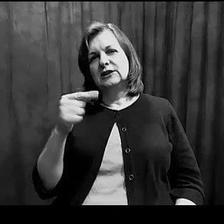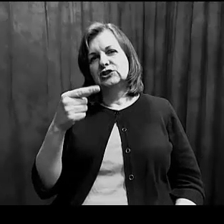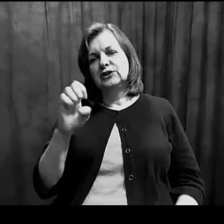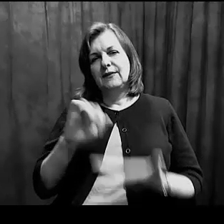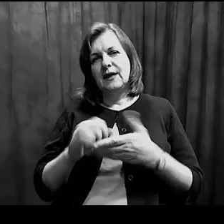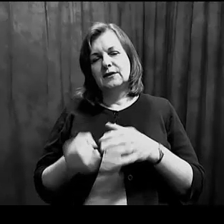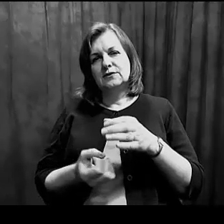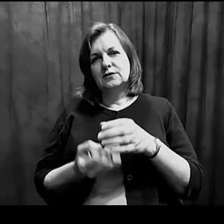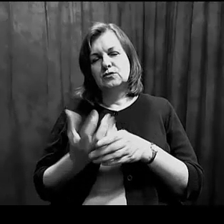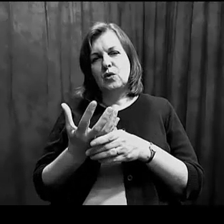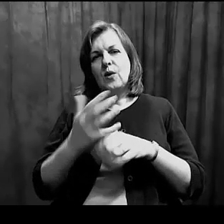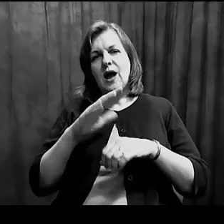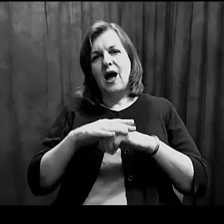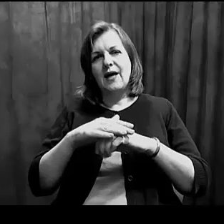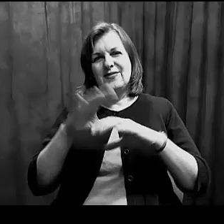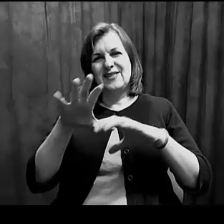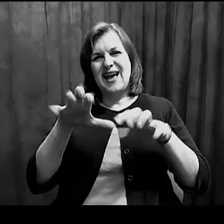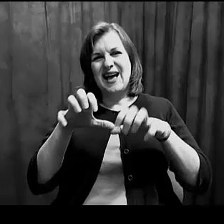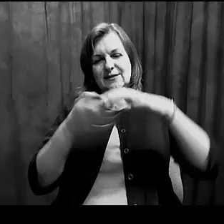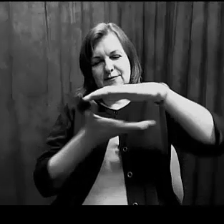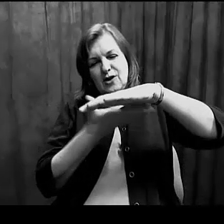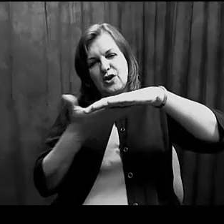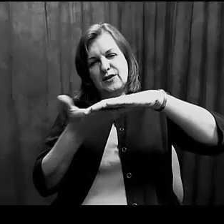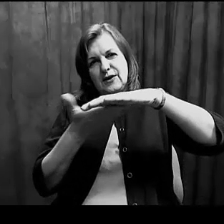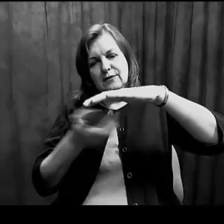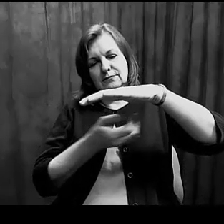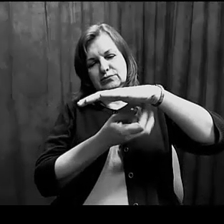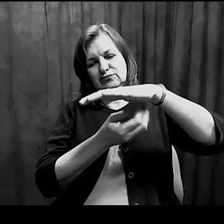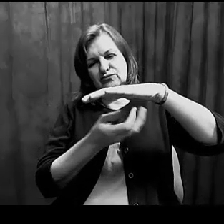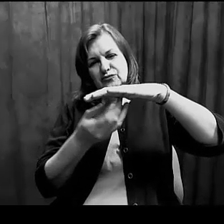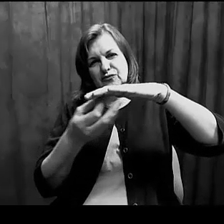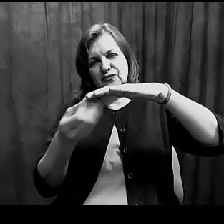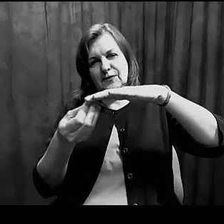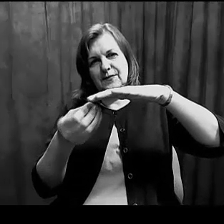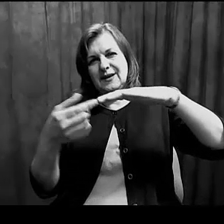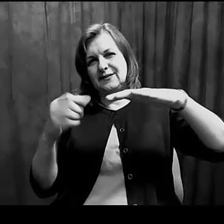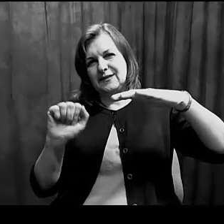they are actually feeding on algae that's growing on the underside of the ice